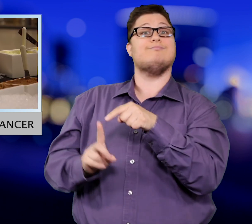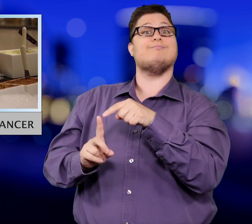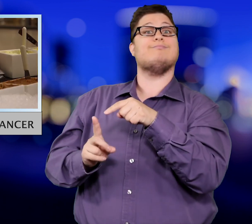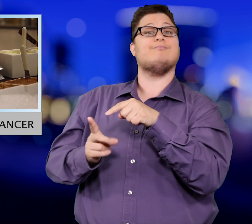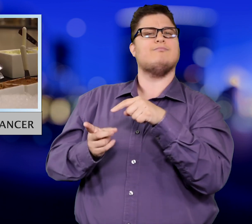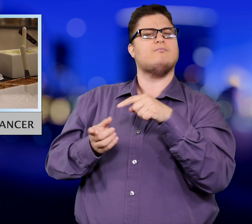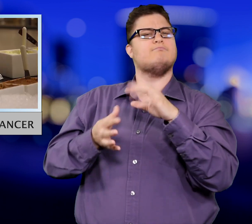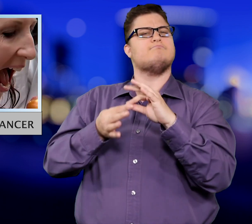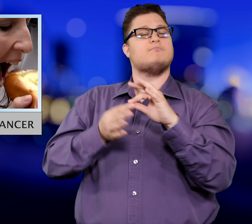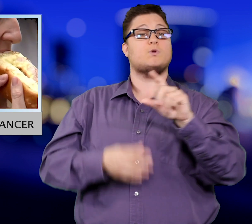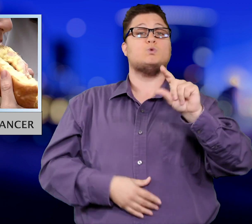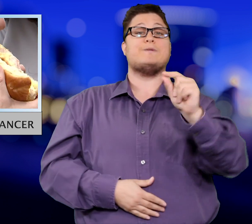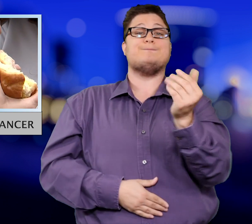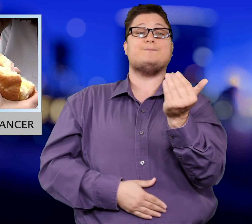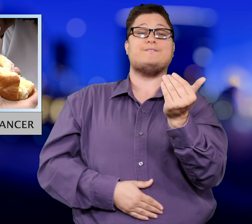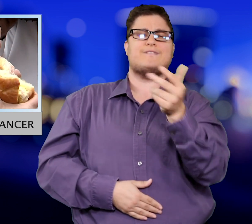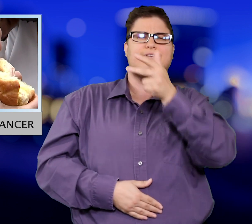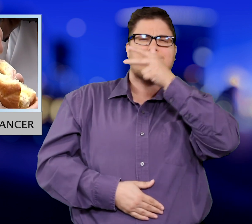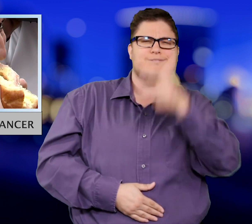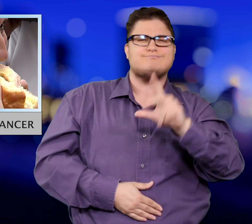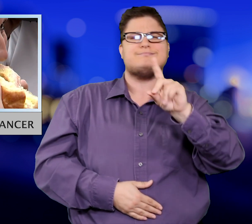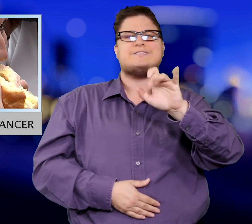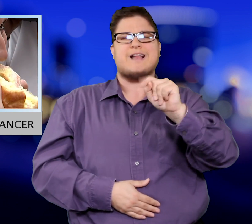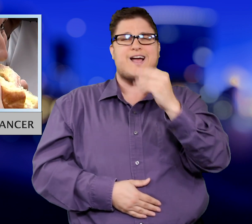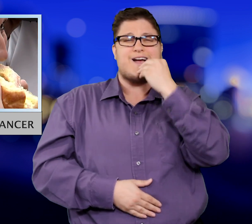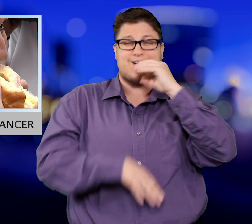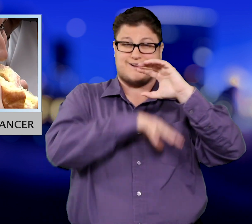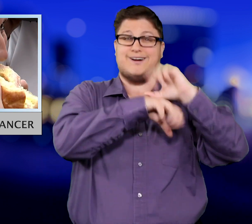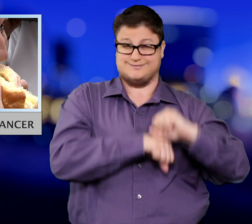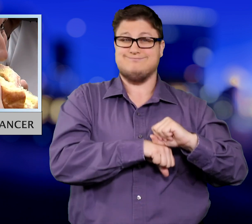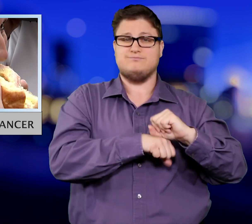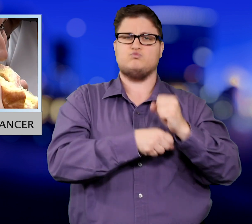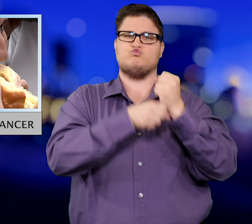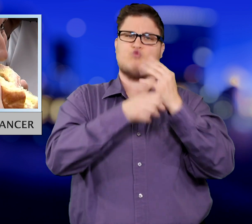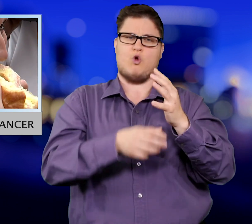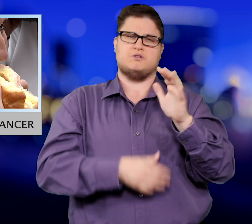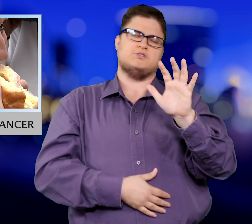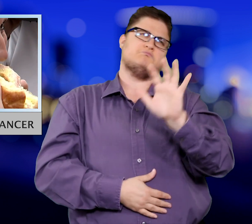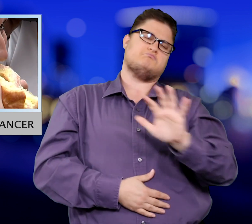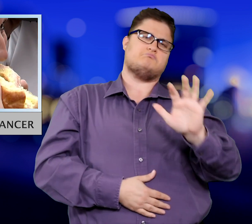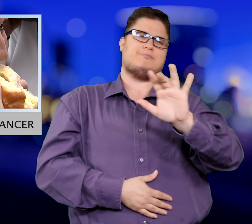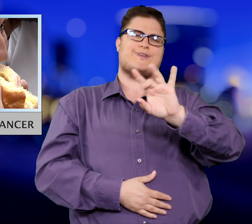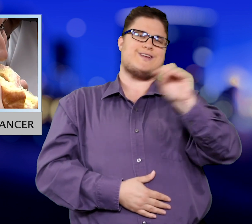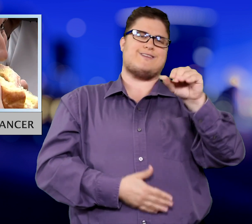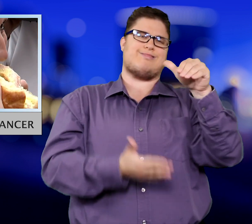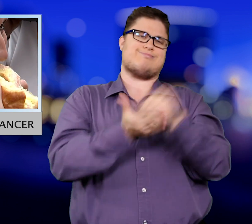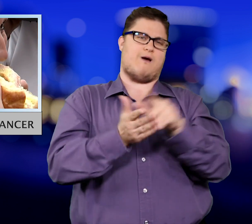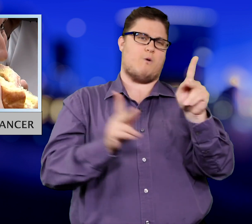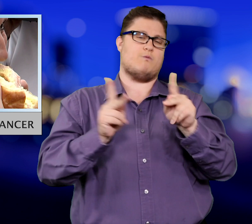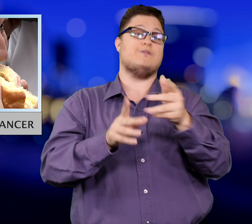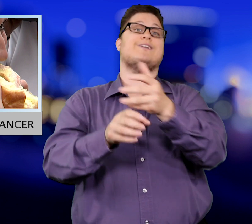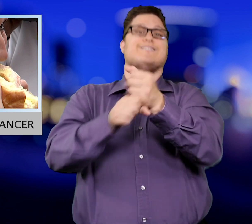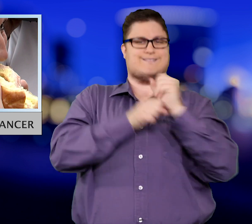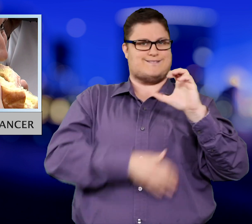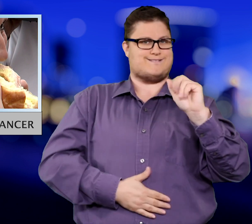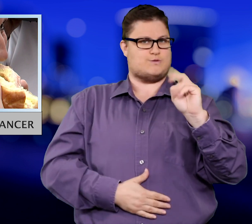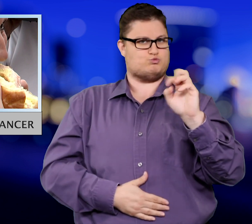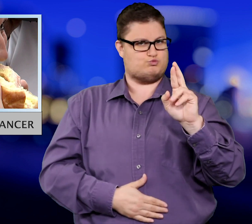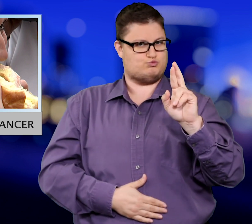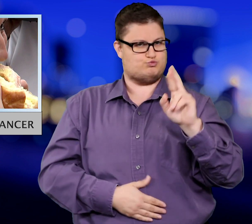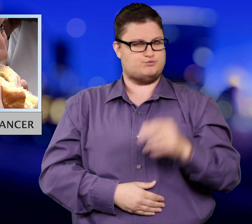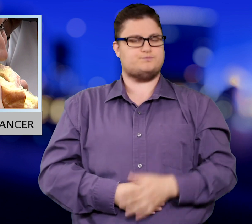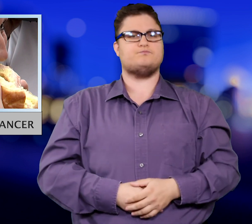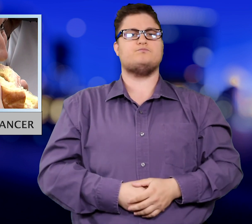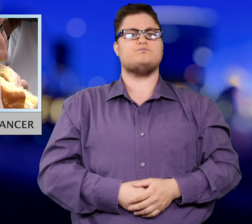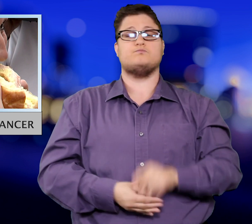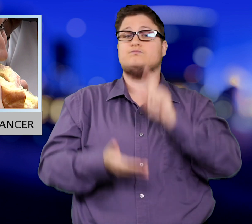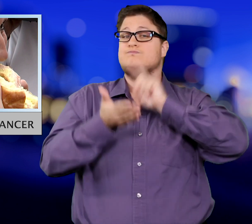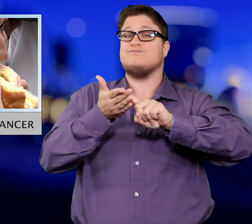It says poor diet caused an estimated 80,000 new cancer cases in 2015.